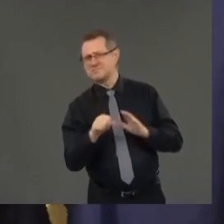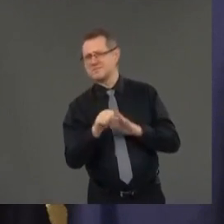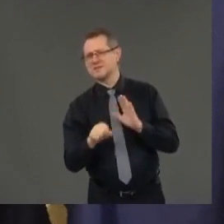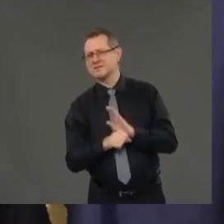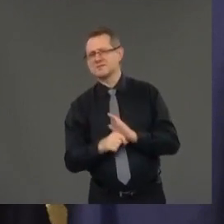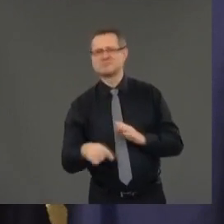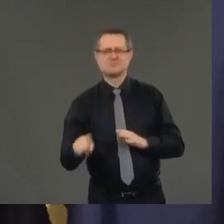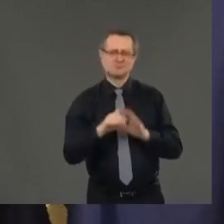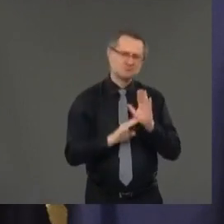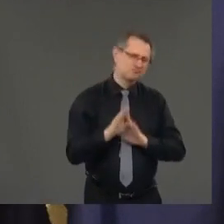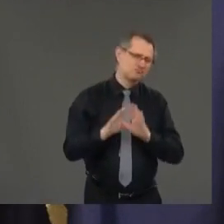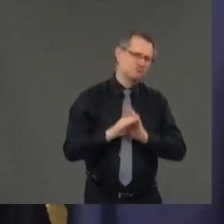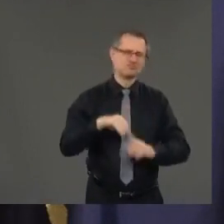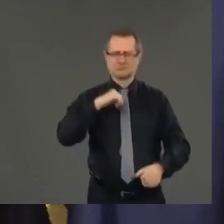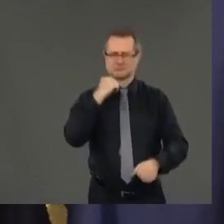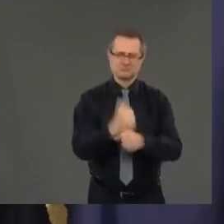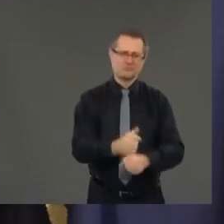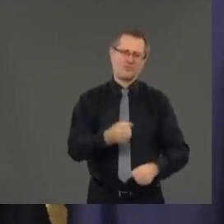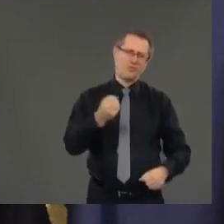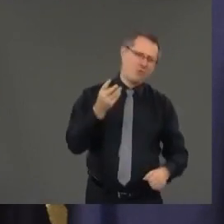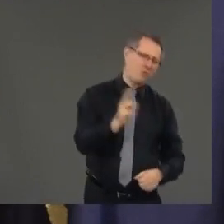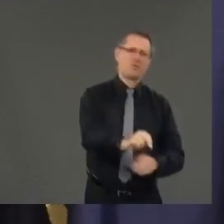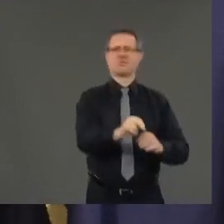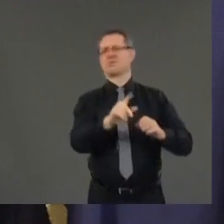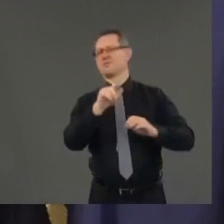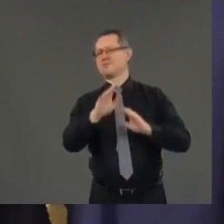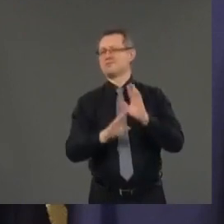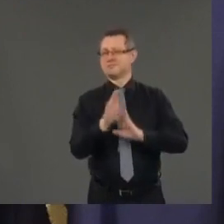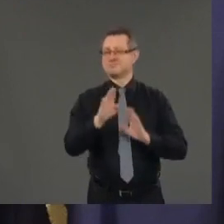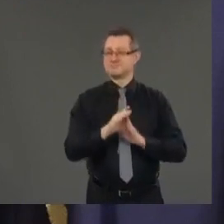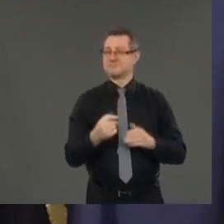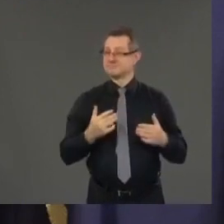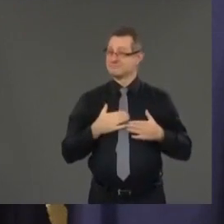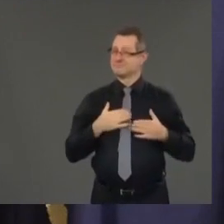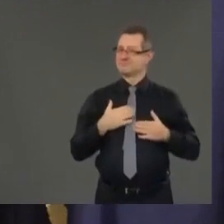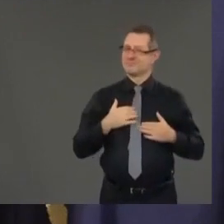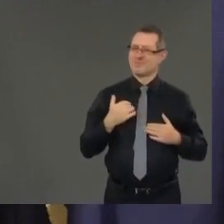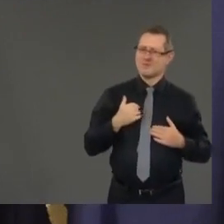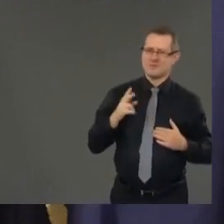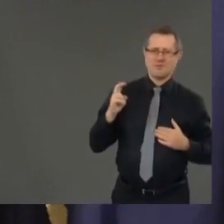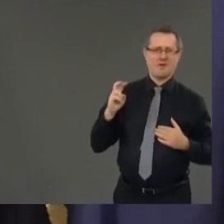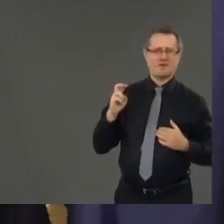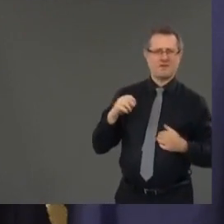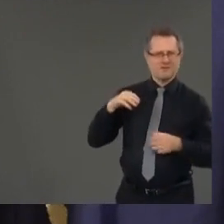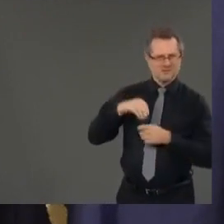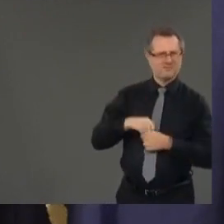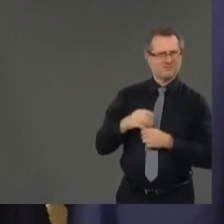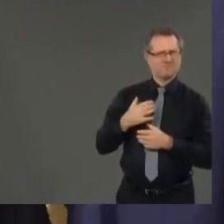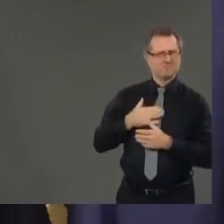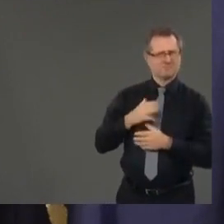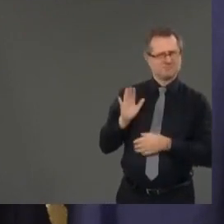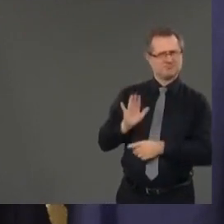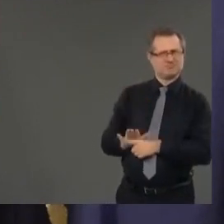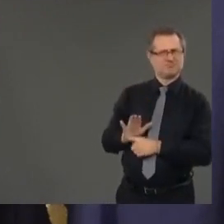CAVEAT. WHY AREN'T THE STATES DEVELOPING THEIR OWN LABS IN STATES?